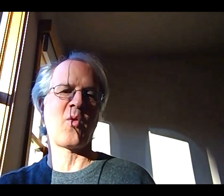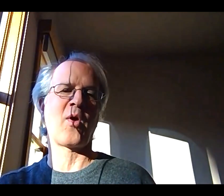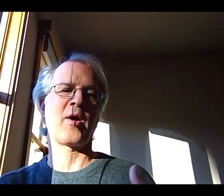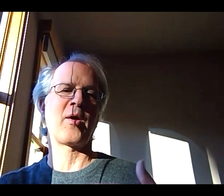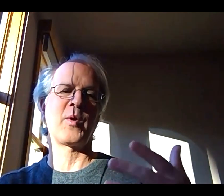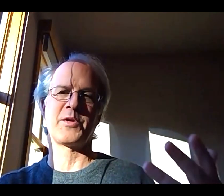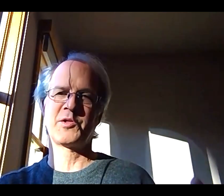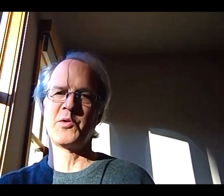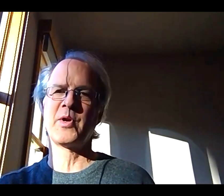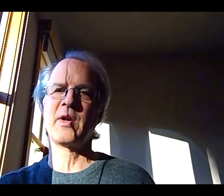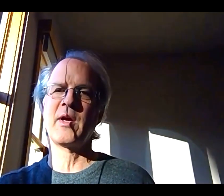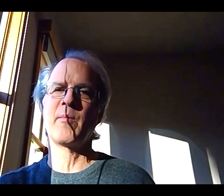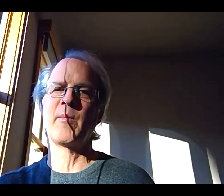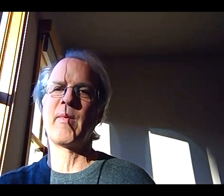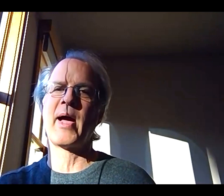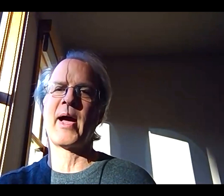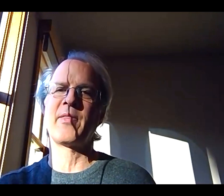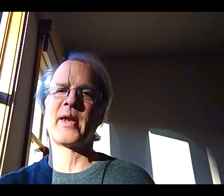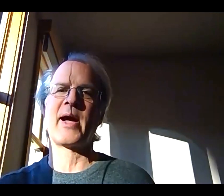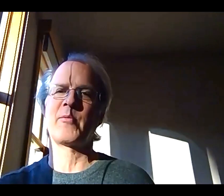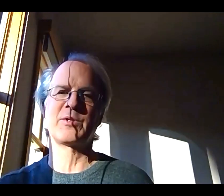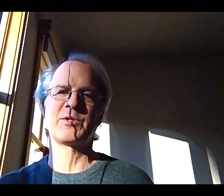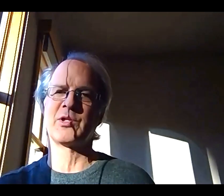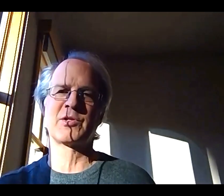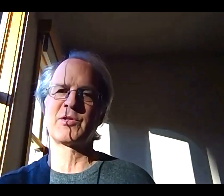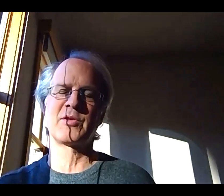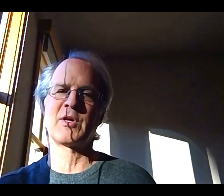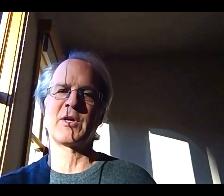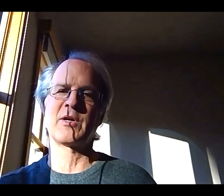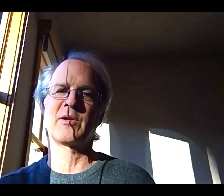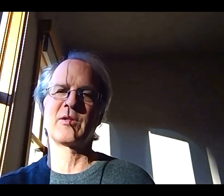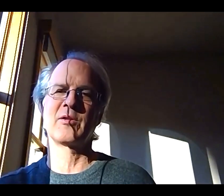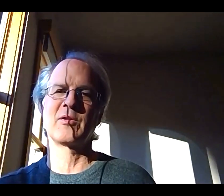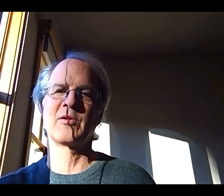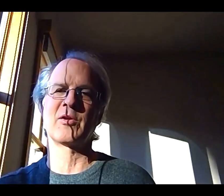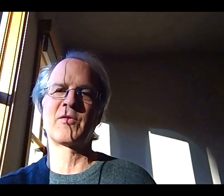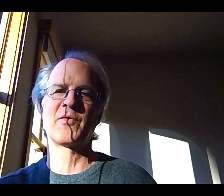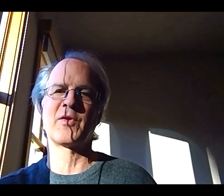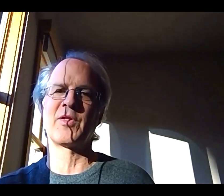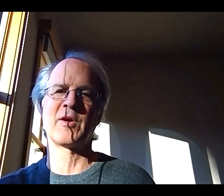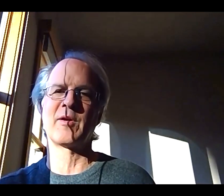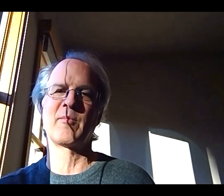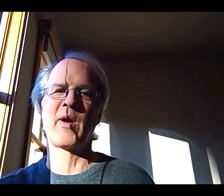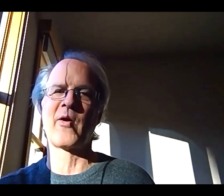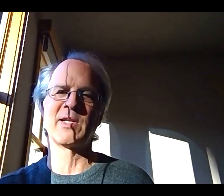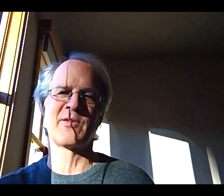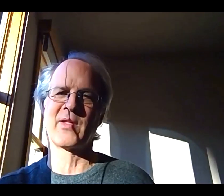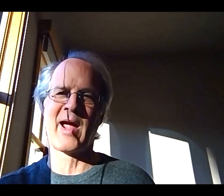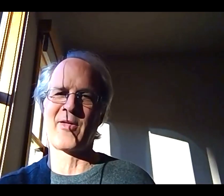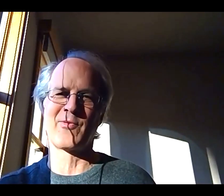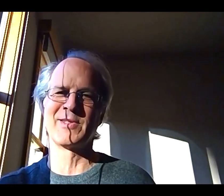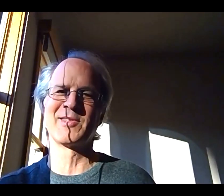or with a pseudonym, and that I would just look for the Marys and the Katherines,